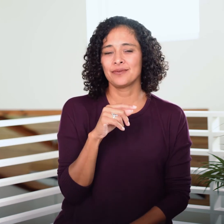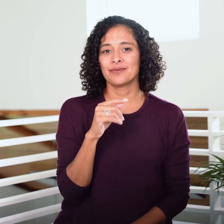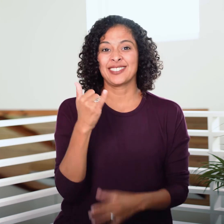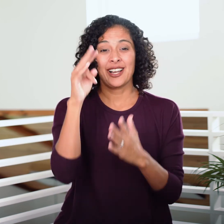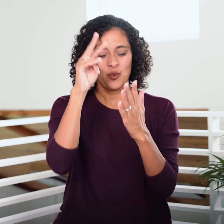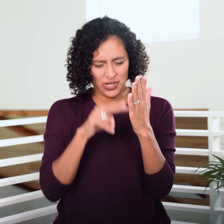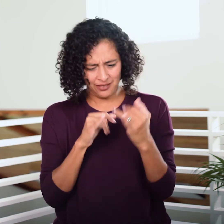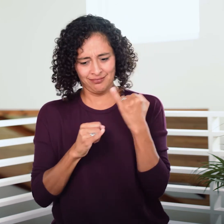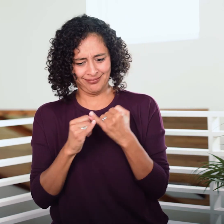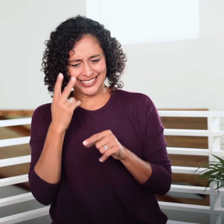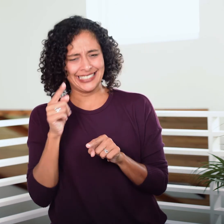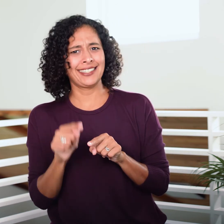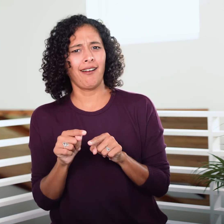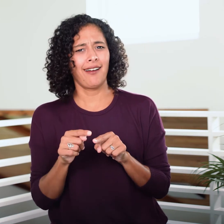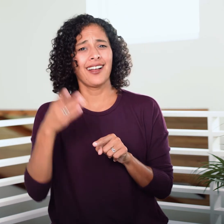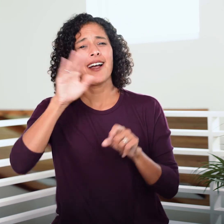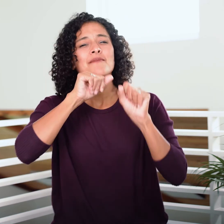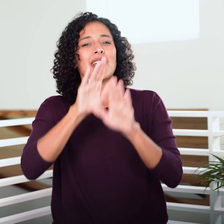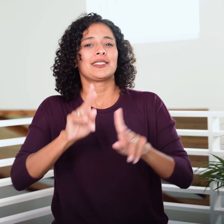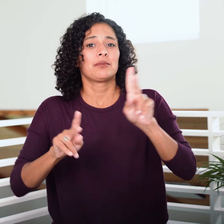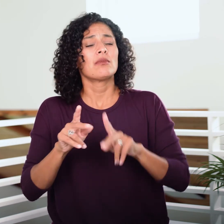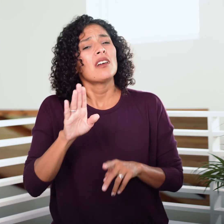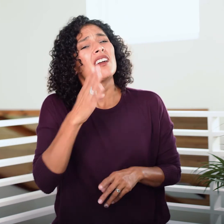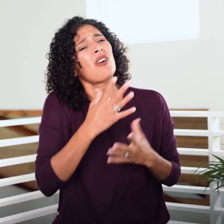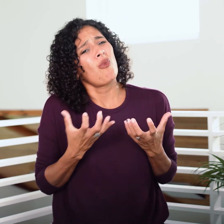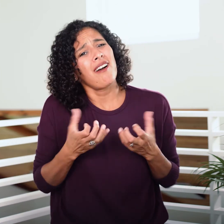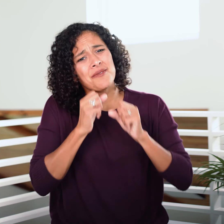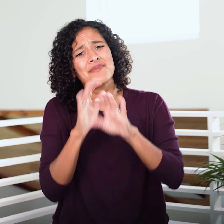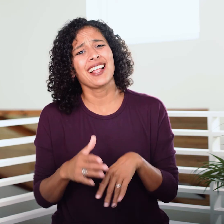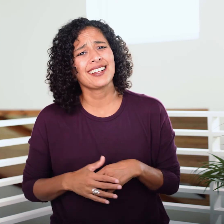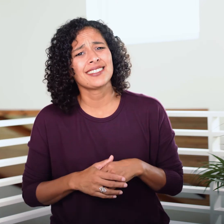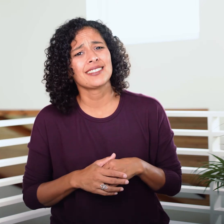We end today with God’s blessing for the people. He wants to bless.